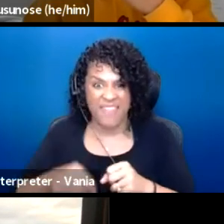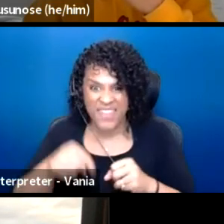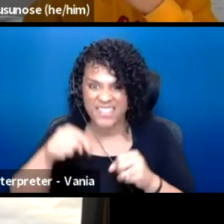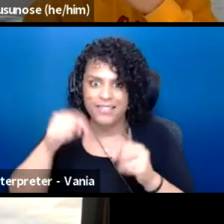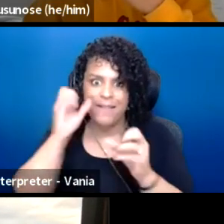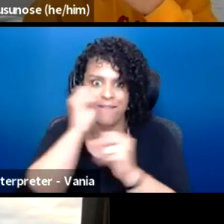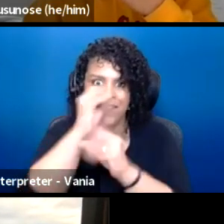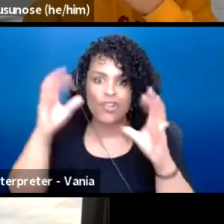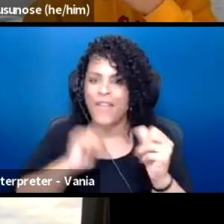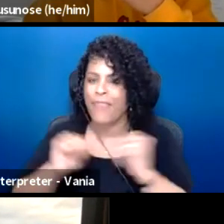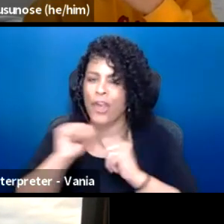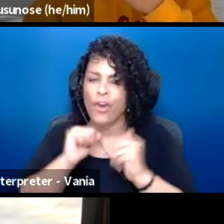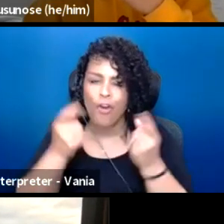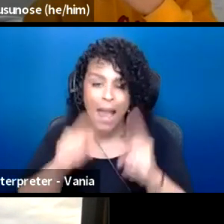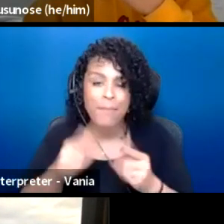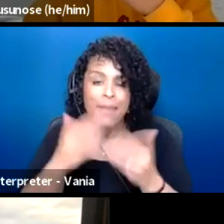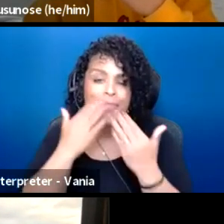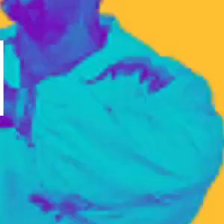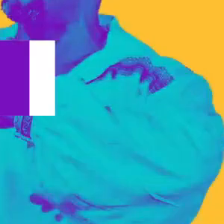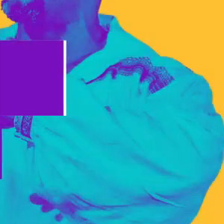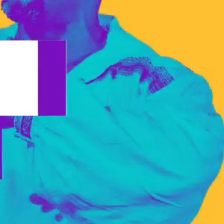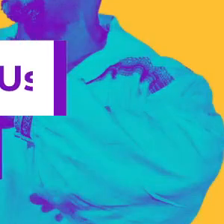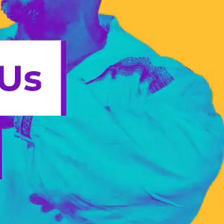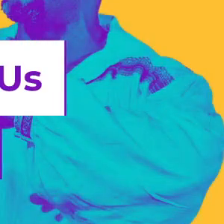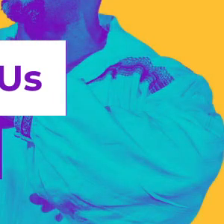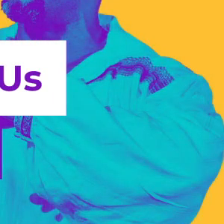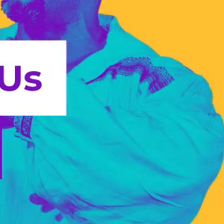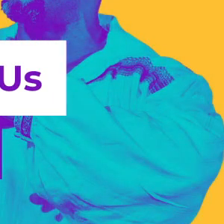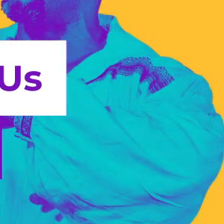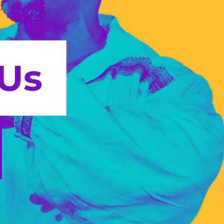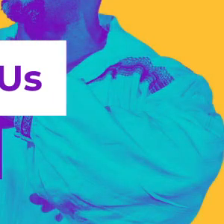Thank you all so much for joining us. Thank you attendees and thank you panelists.